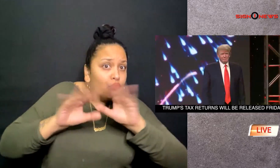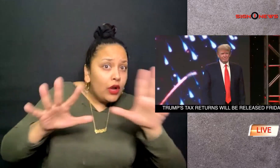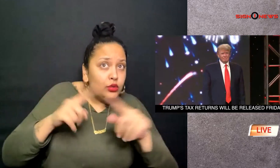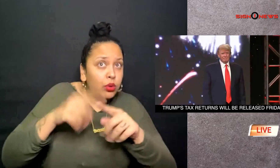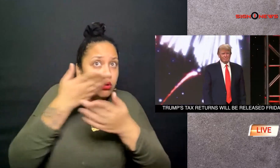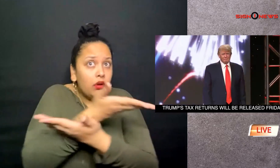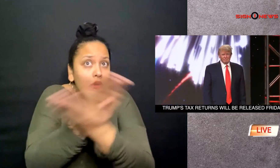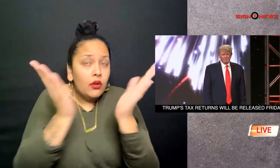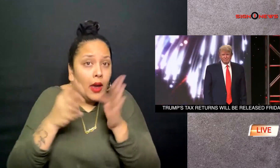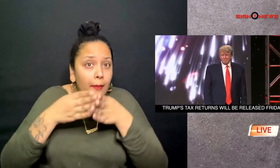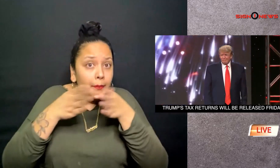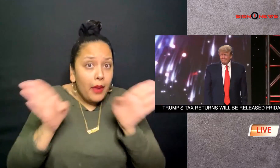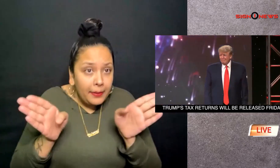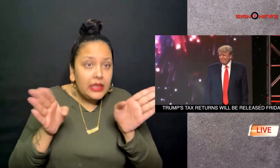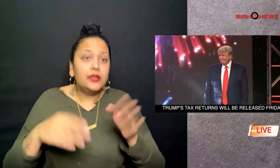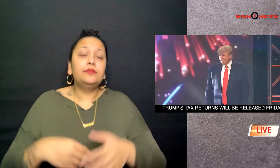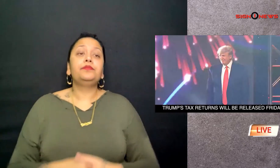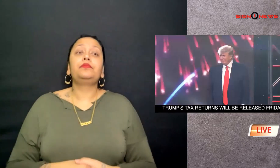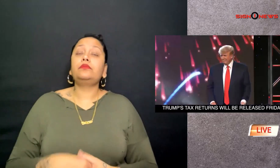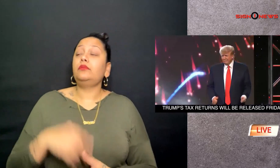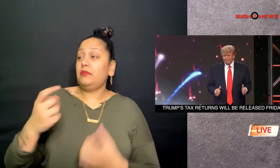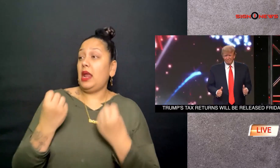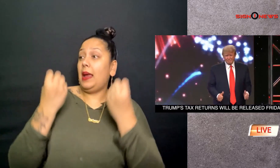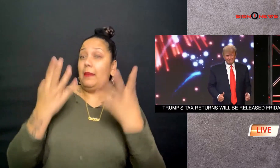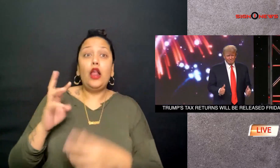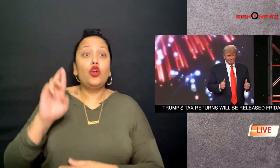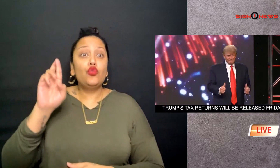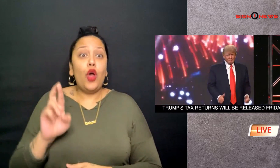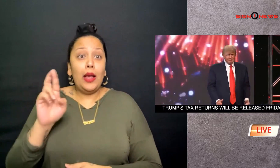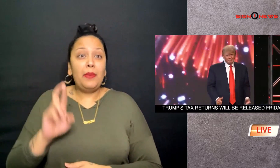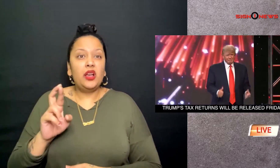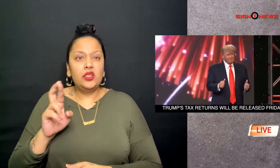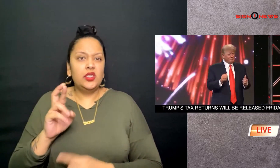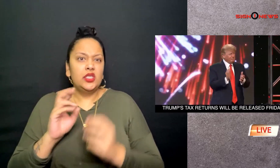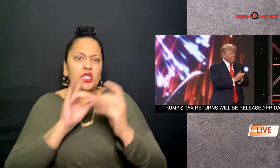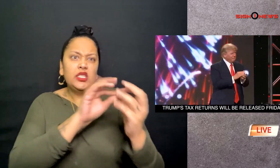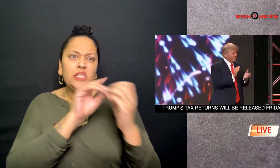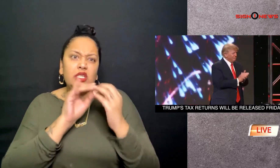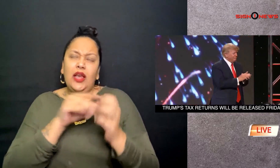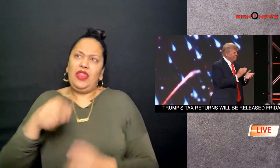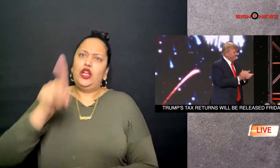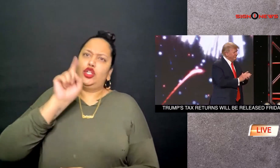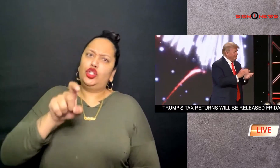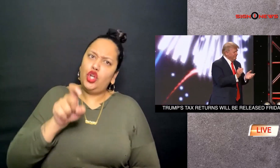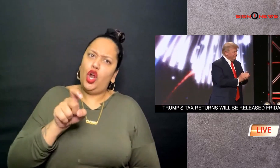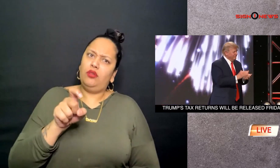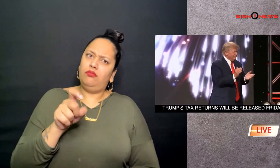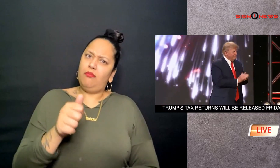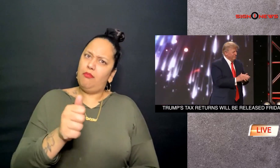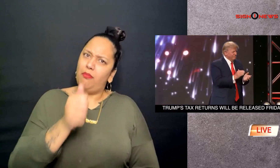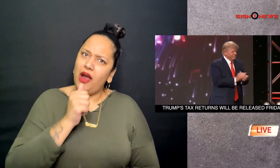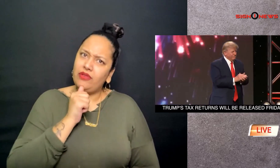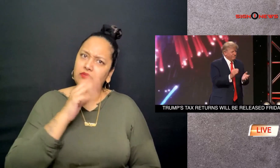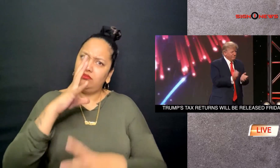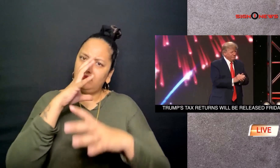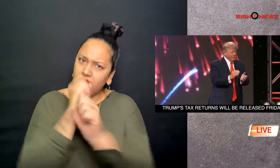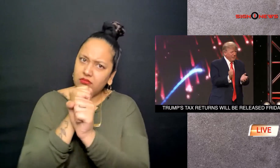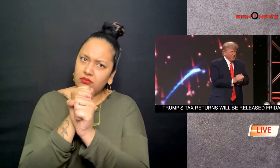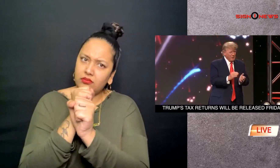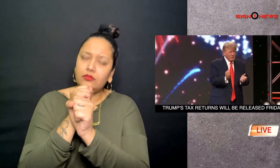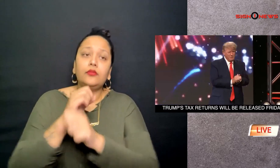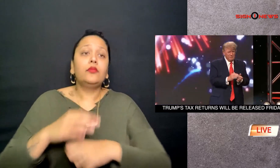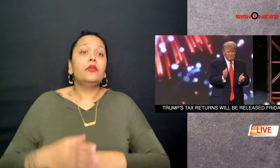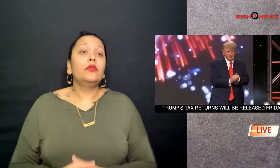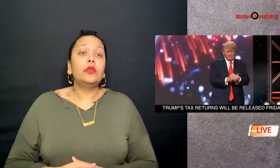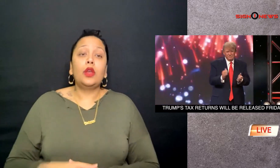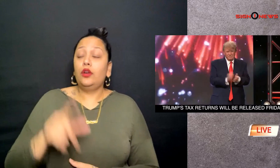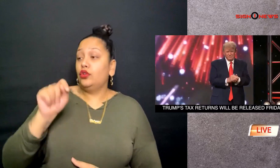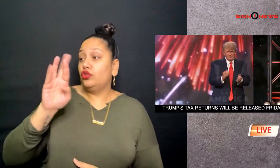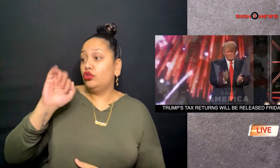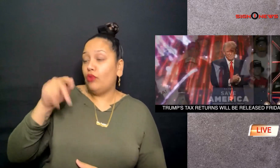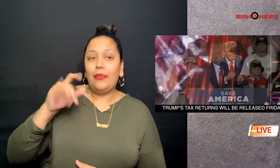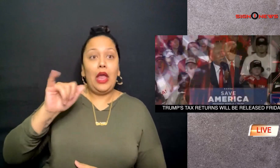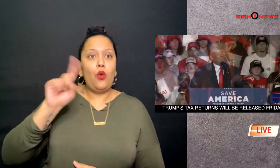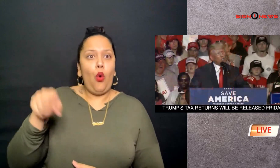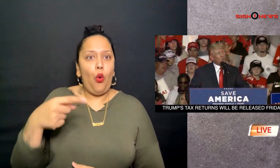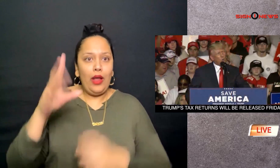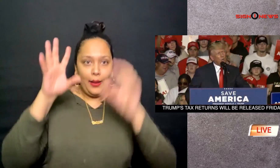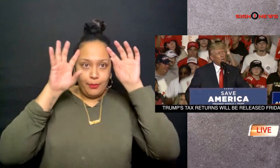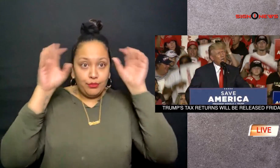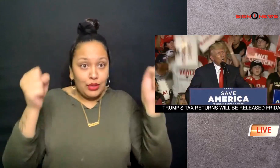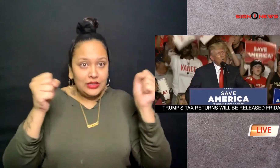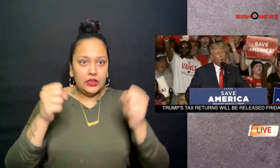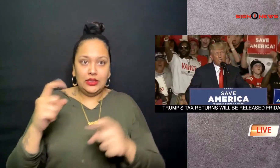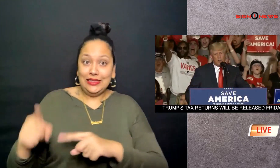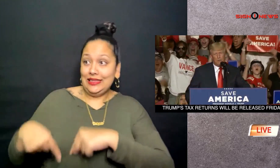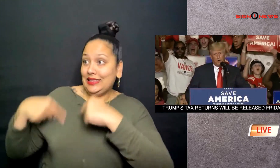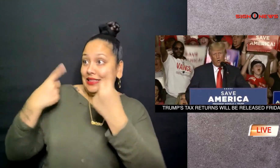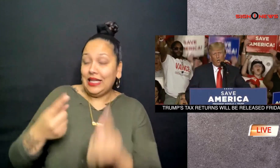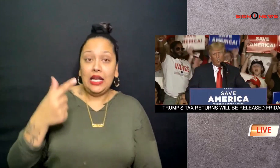they would be released to the public many Republicans argue they should remain private